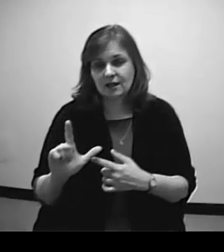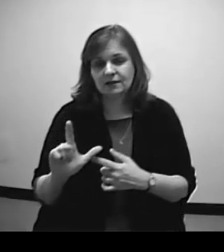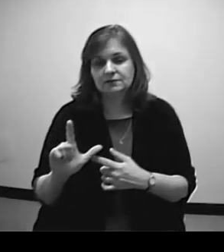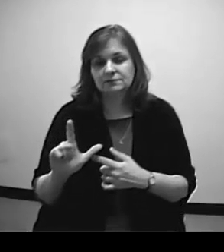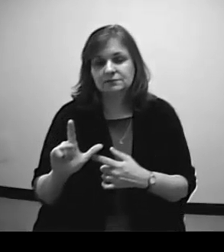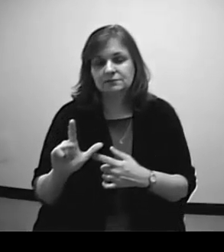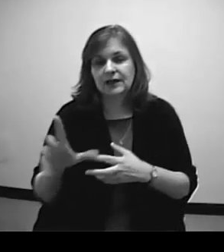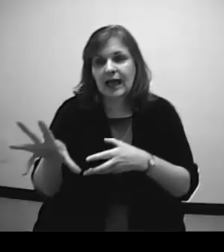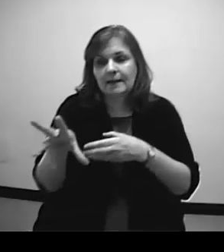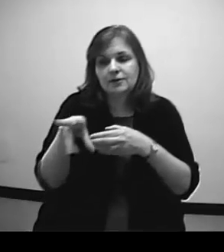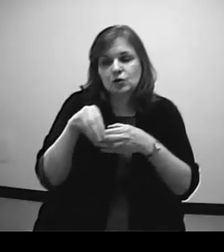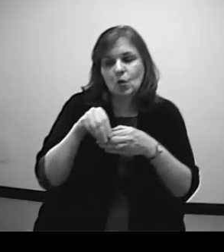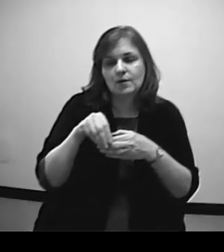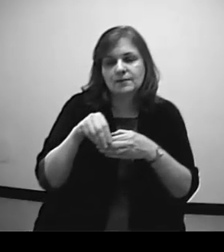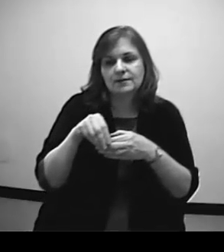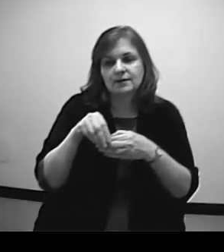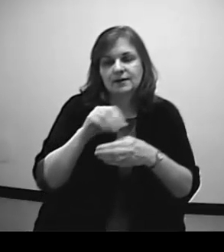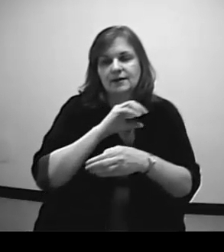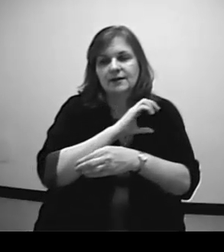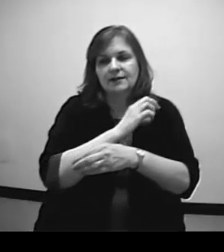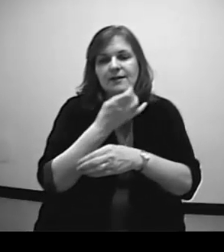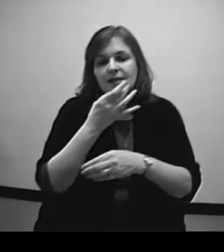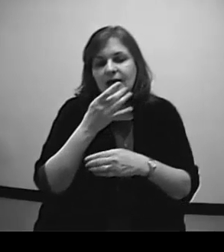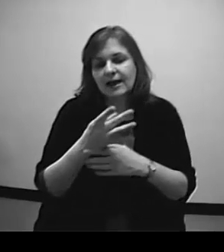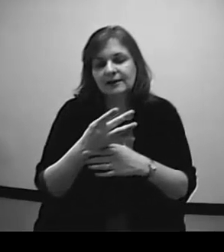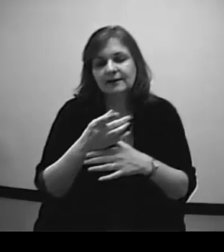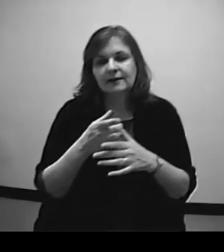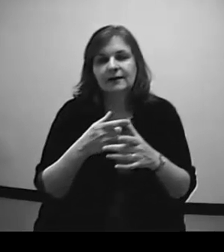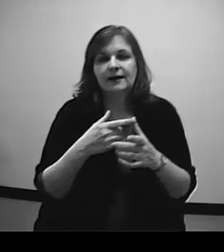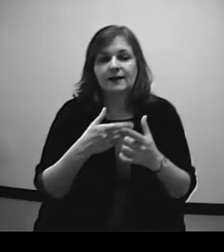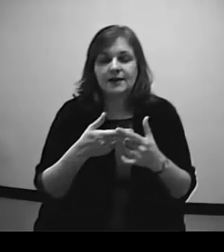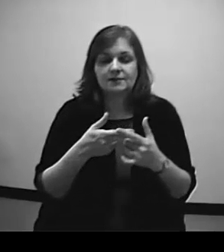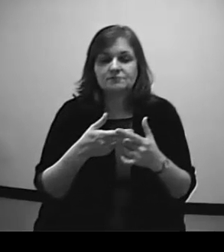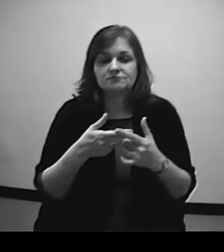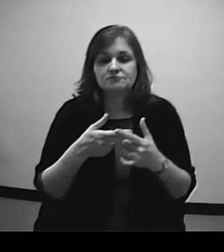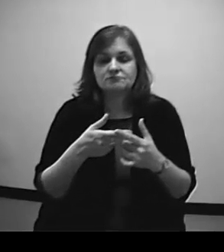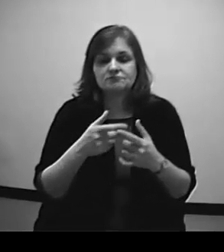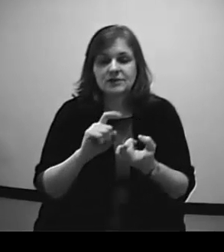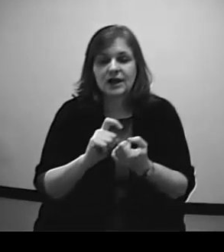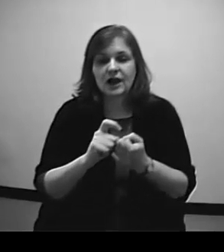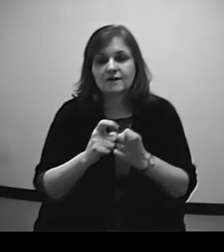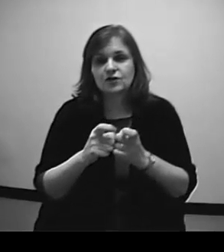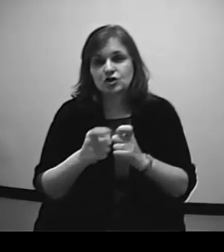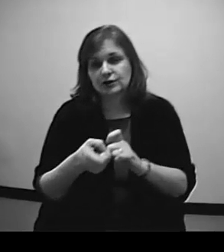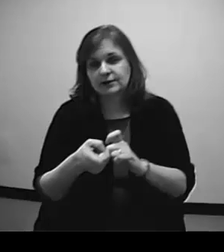inside the chloroplast and help us [the plants] absorb enough solar energy